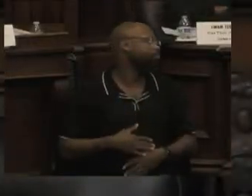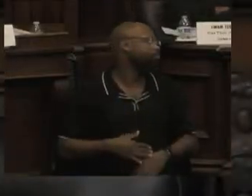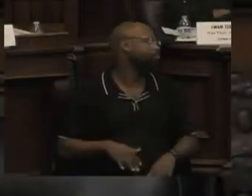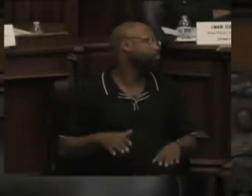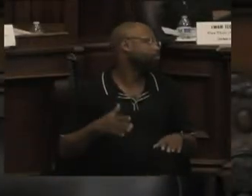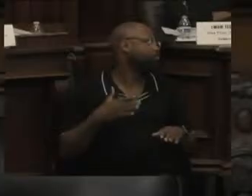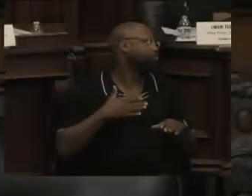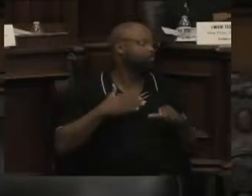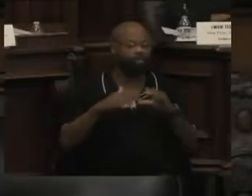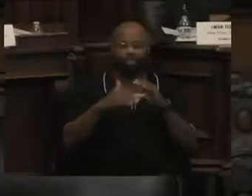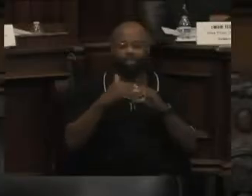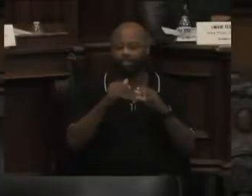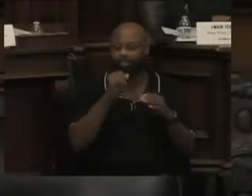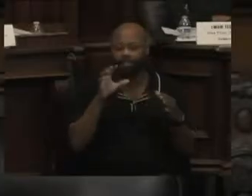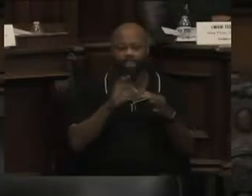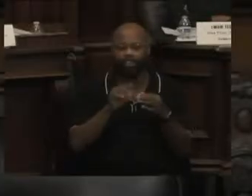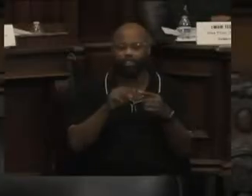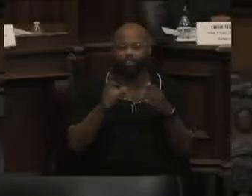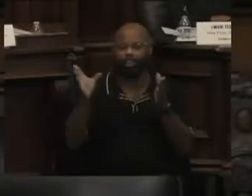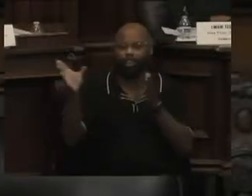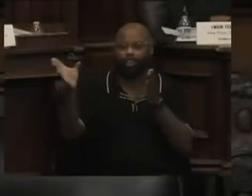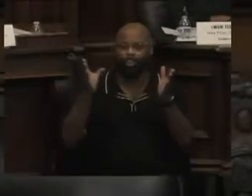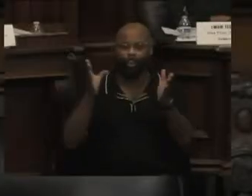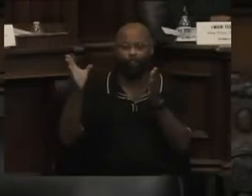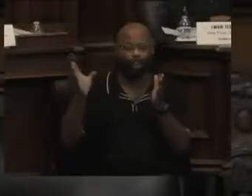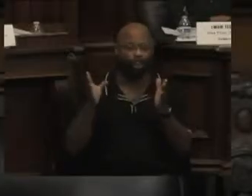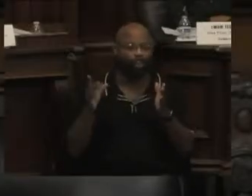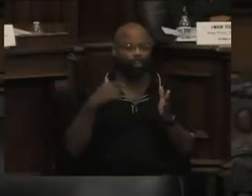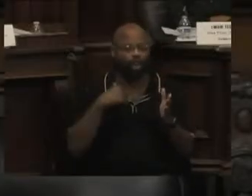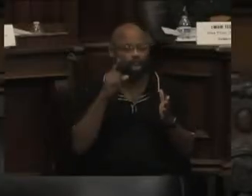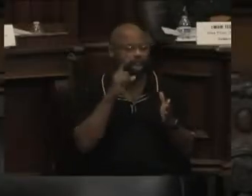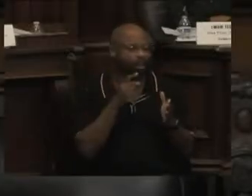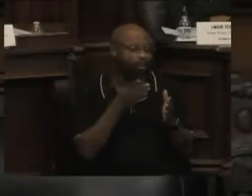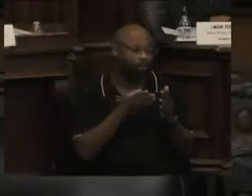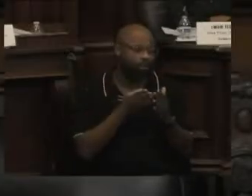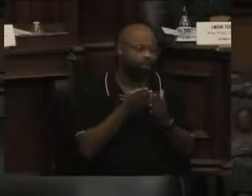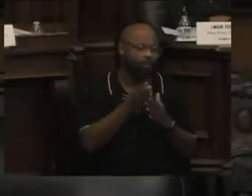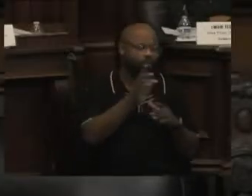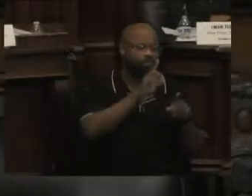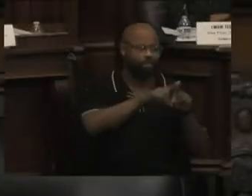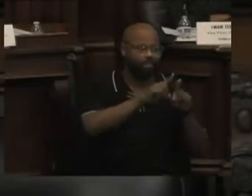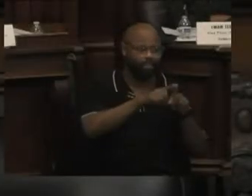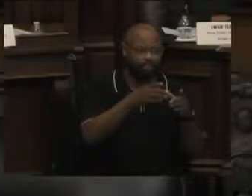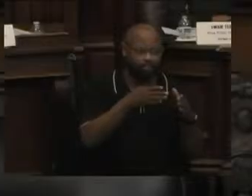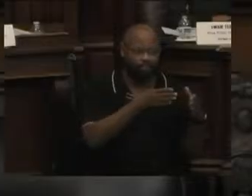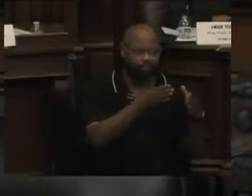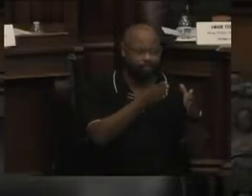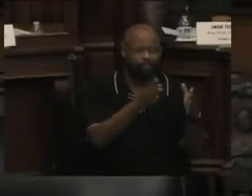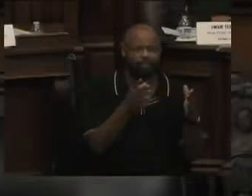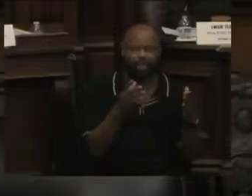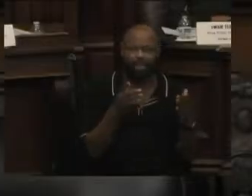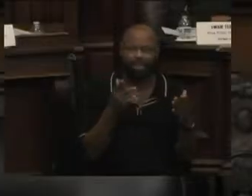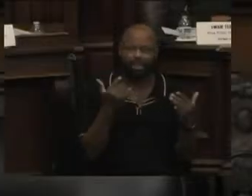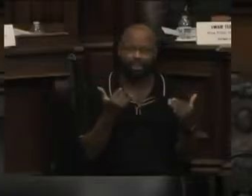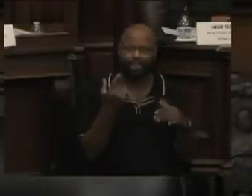applied to my situation. So I actually my email was not